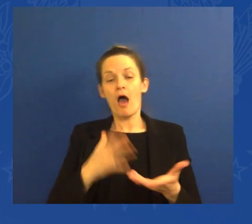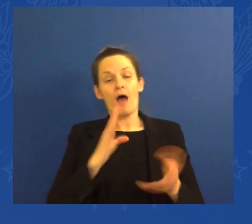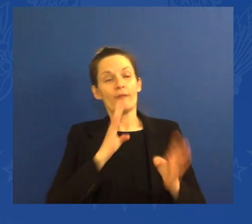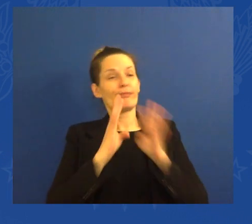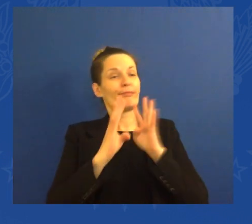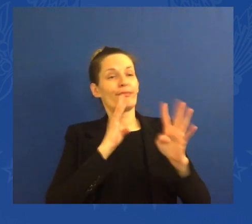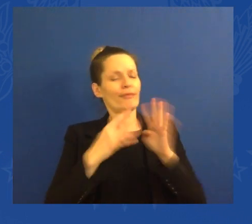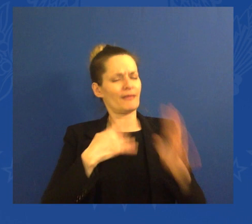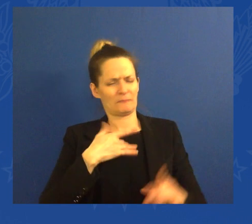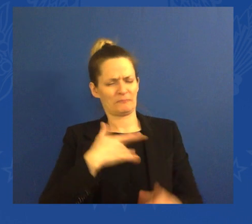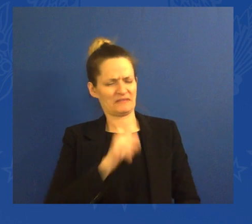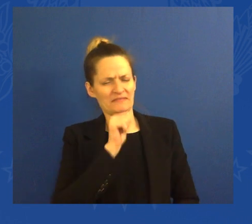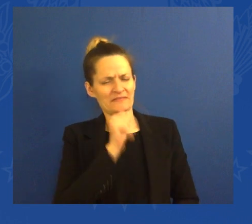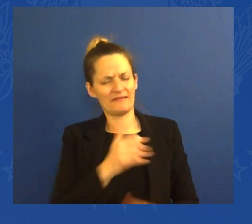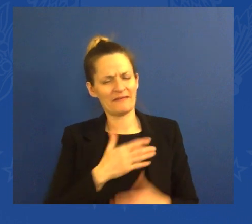I'd share the stage with the President.